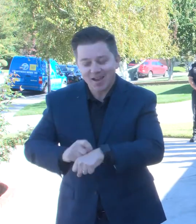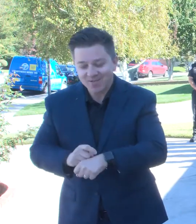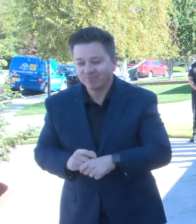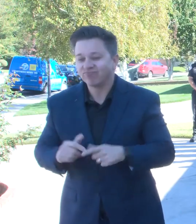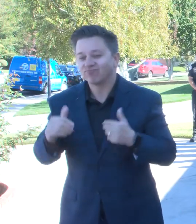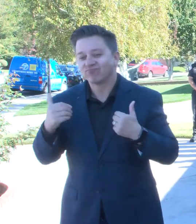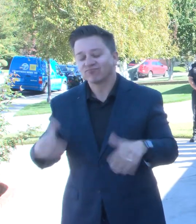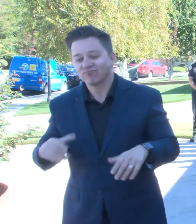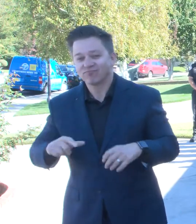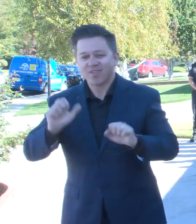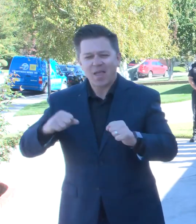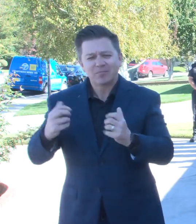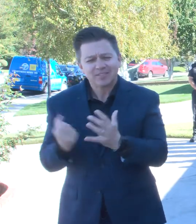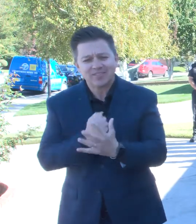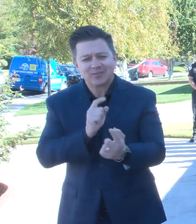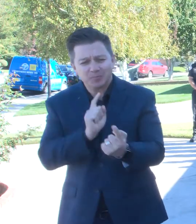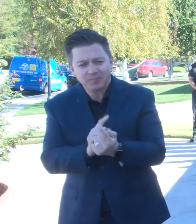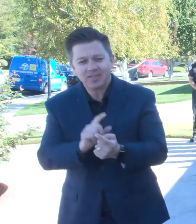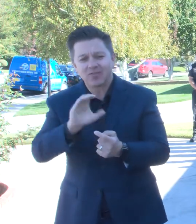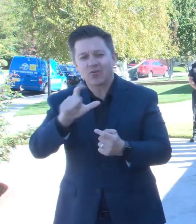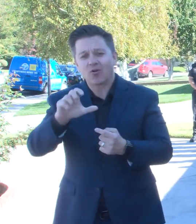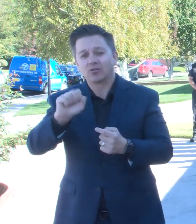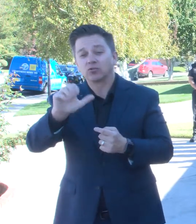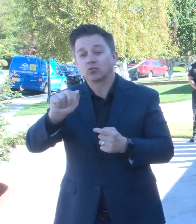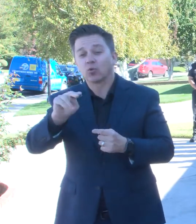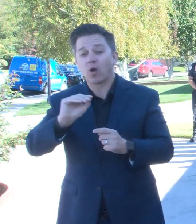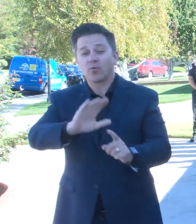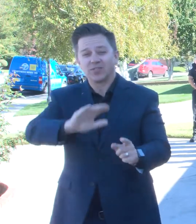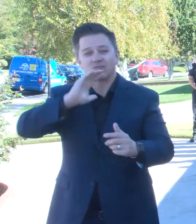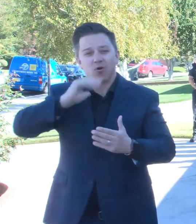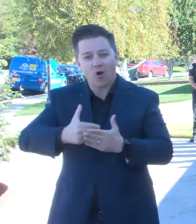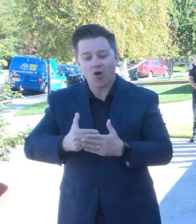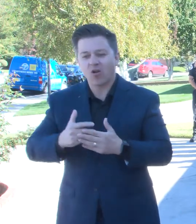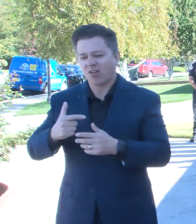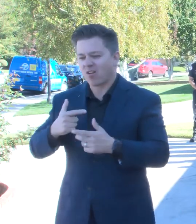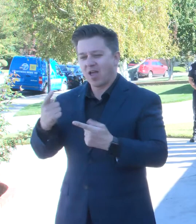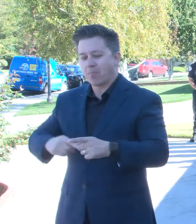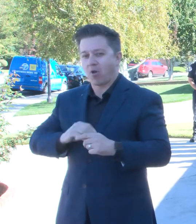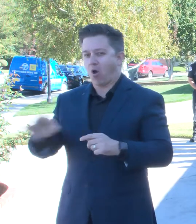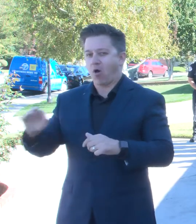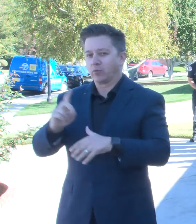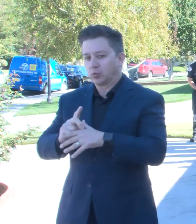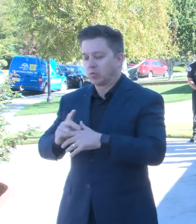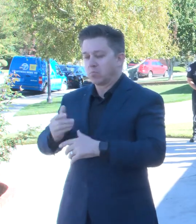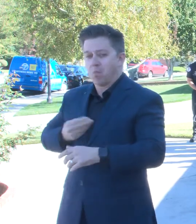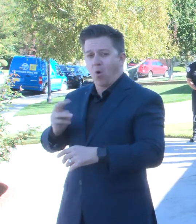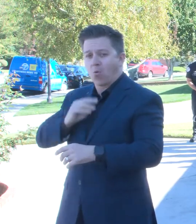was able to meet colonel scarano's daughter while i was off duty at my own house mowing the yard and